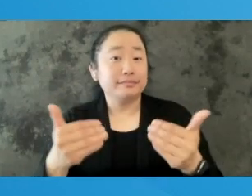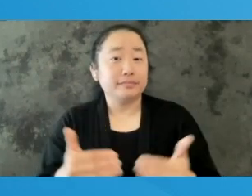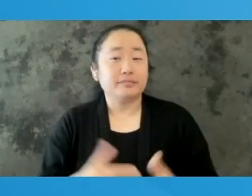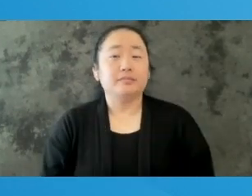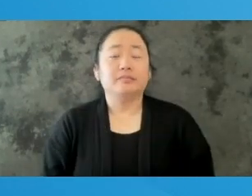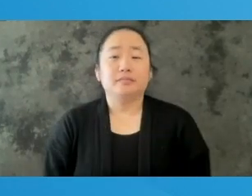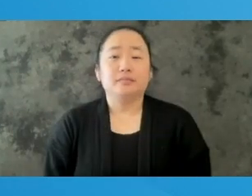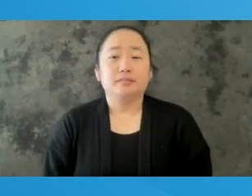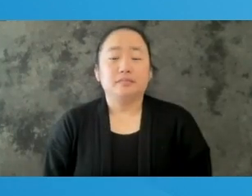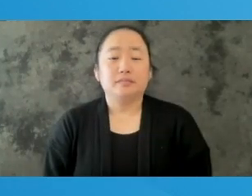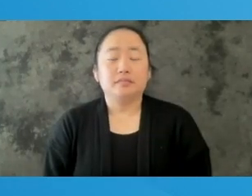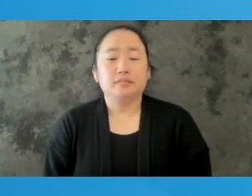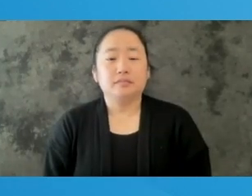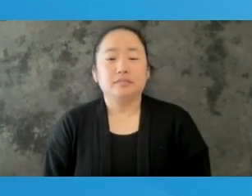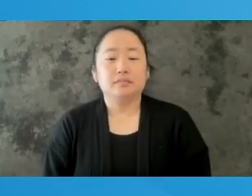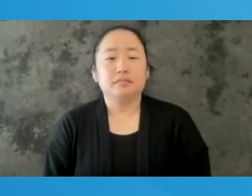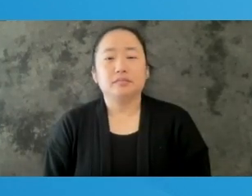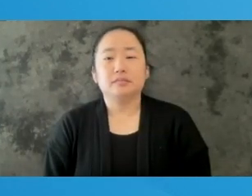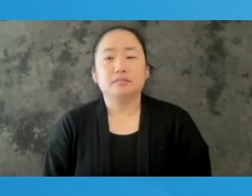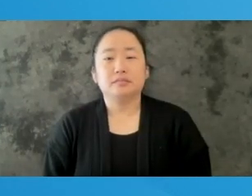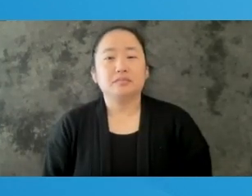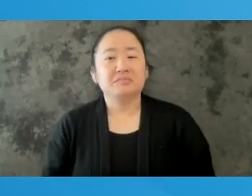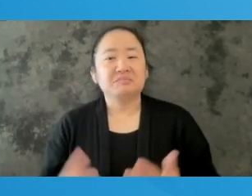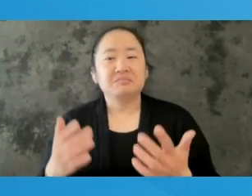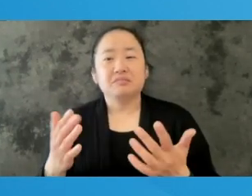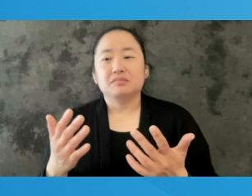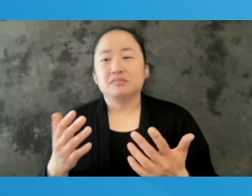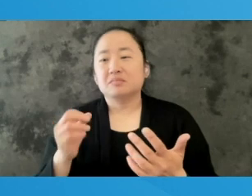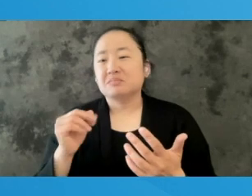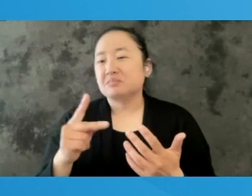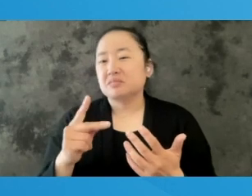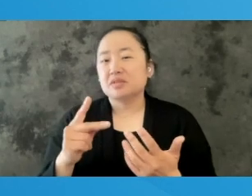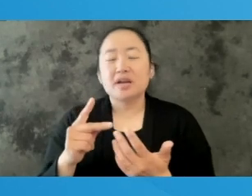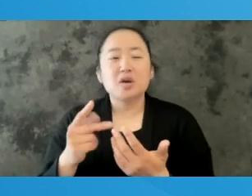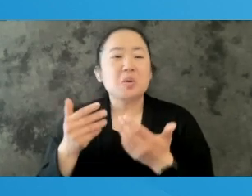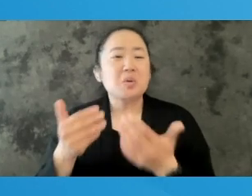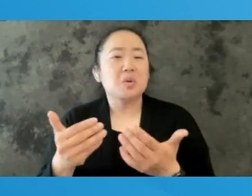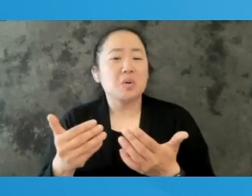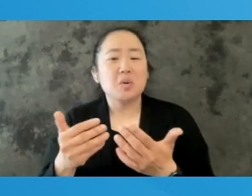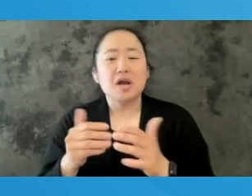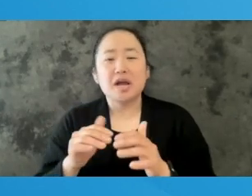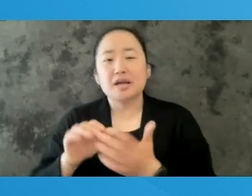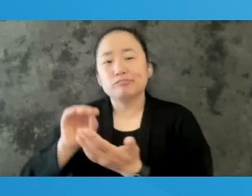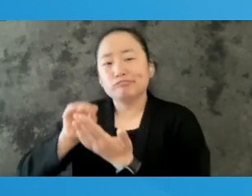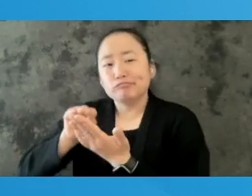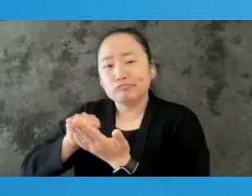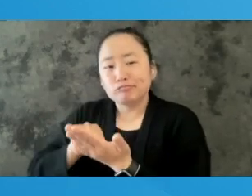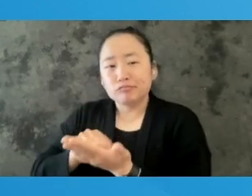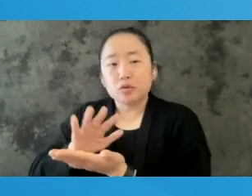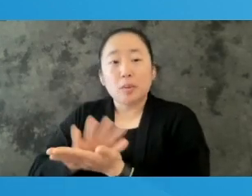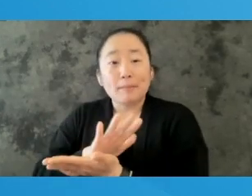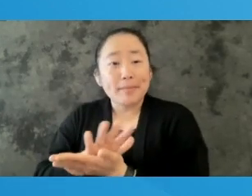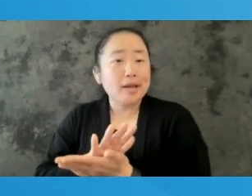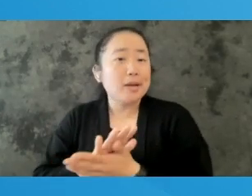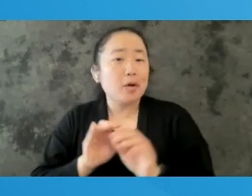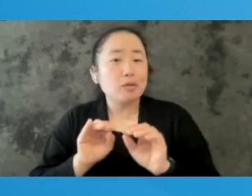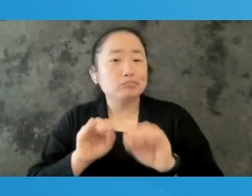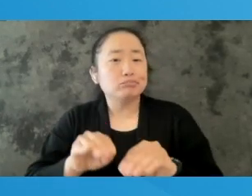And then again, if you could start to kind of write those in the chat or write them down on that piece of paper in front of you.